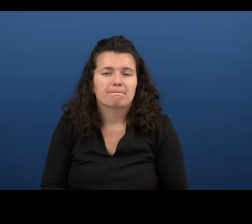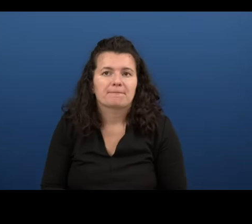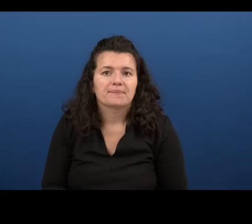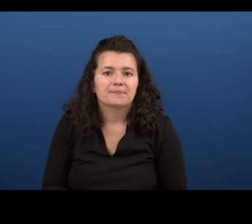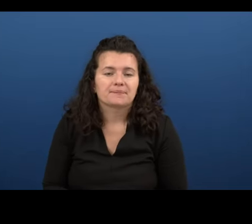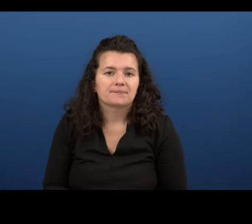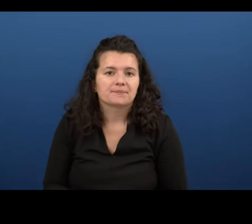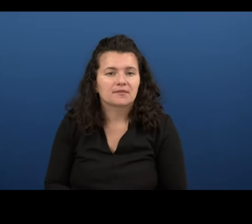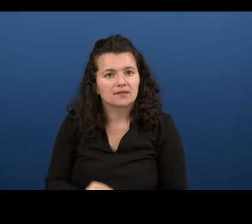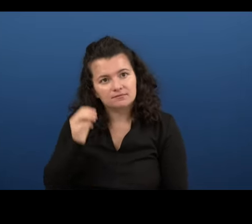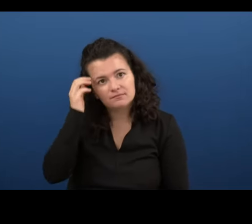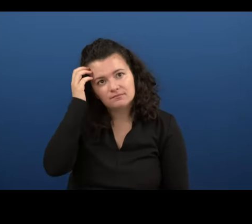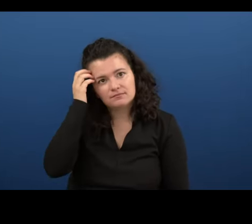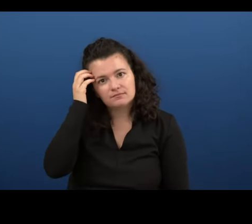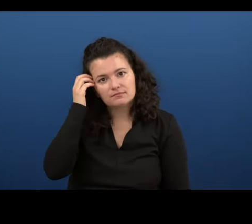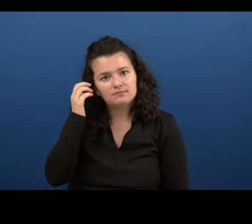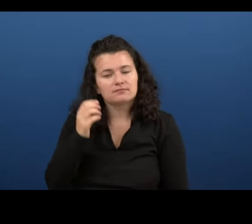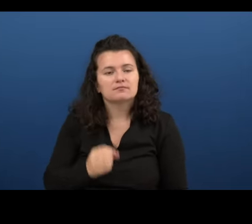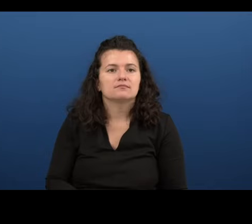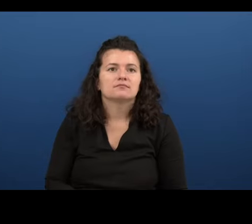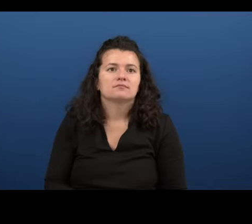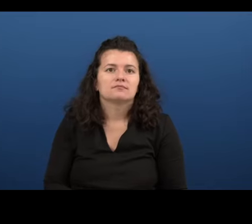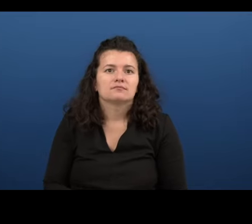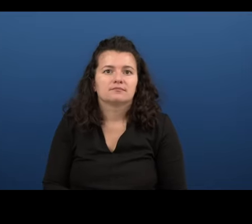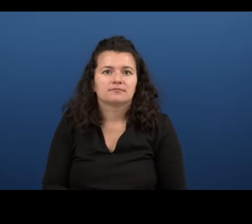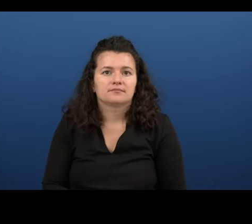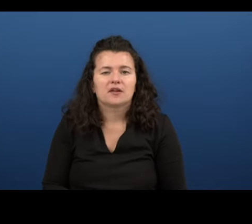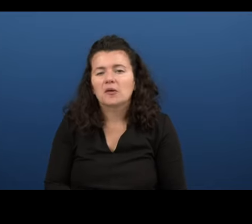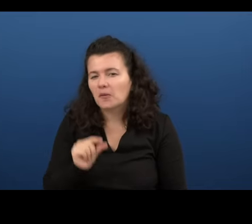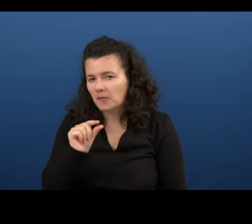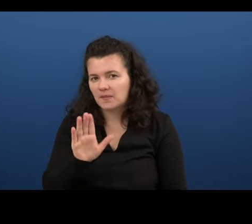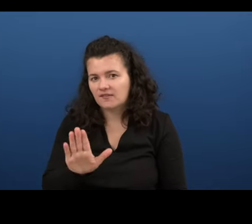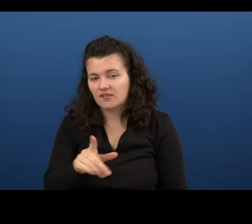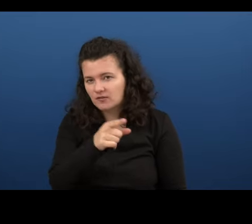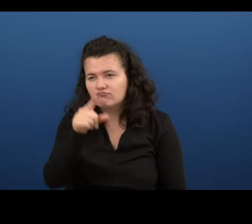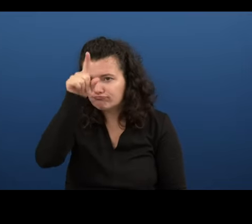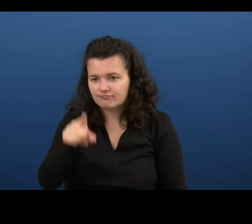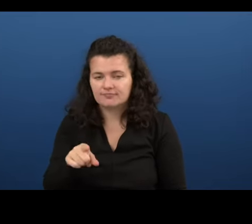11:29:12 So, you will have a few more seconds to to reply.